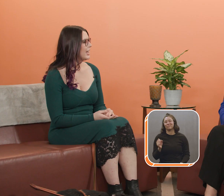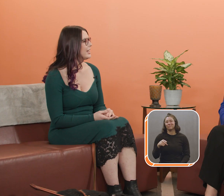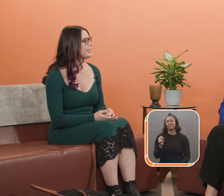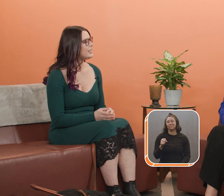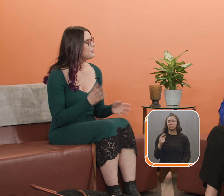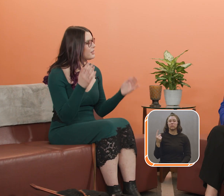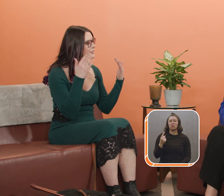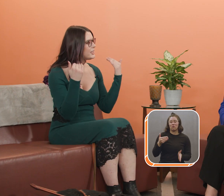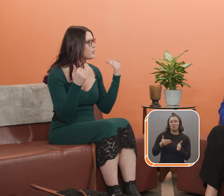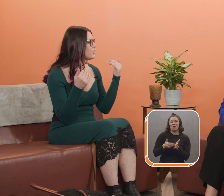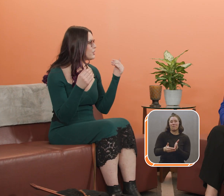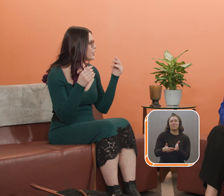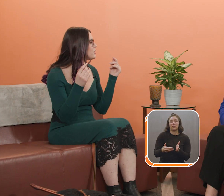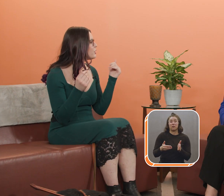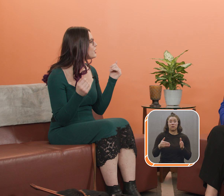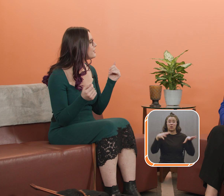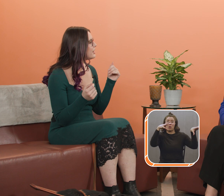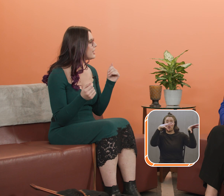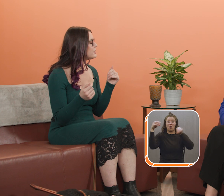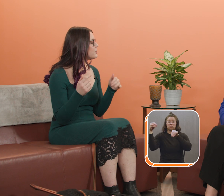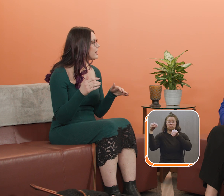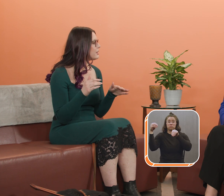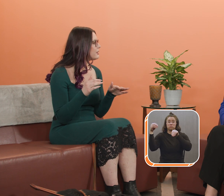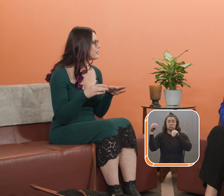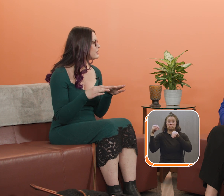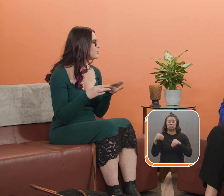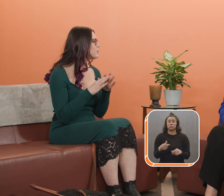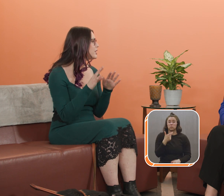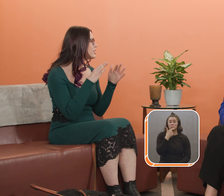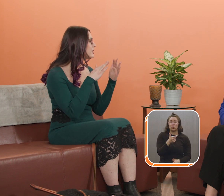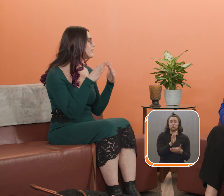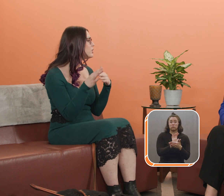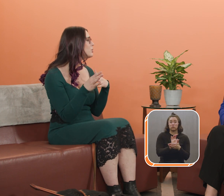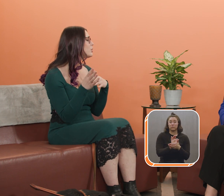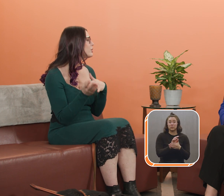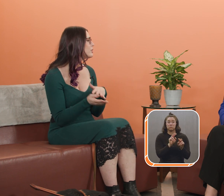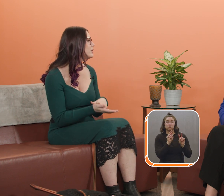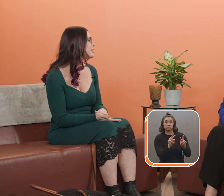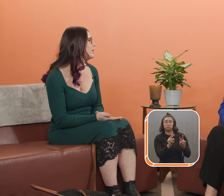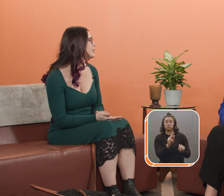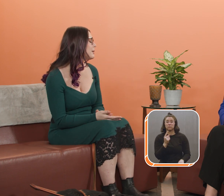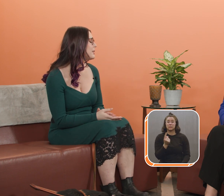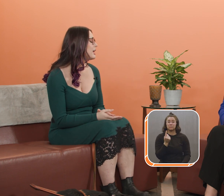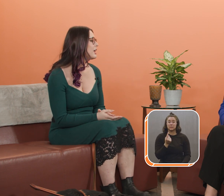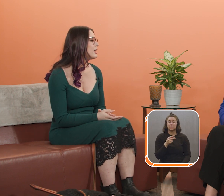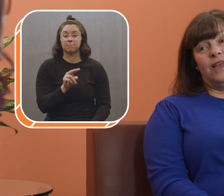And they would often turn off the lights when, when watching a film or something.